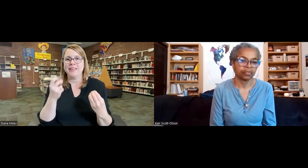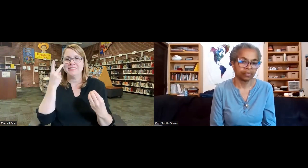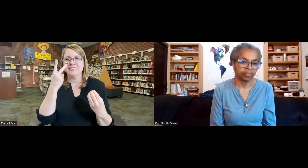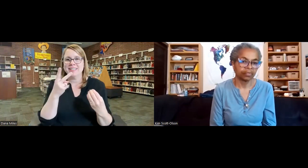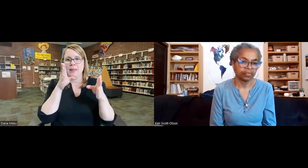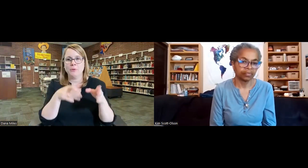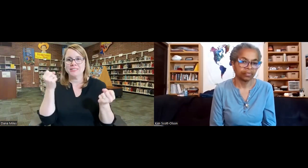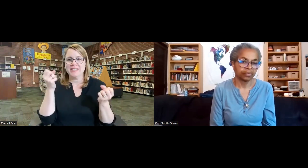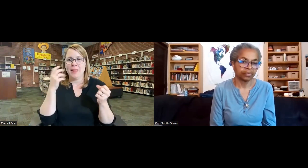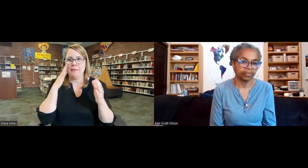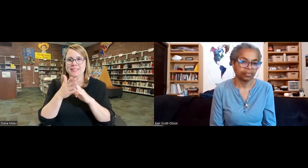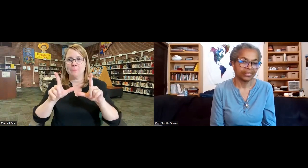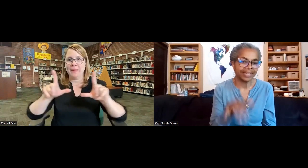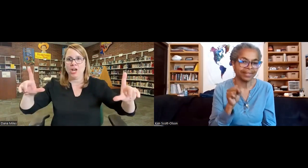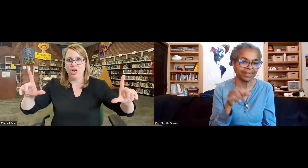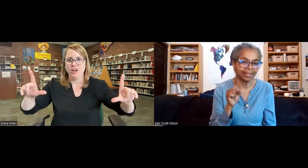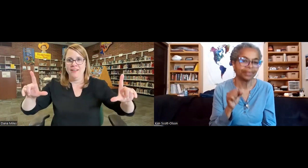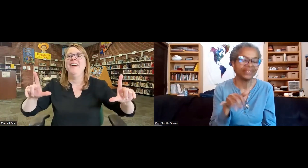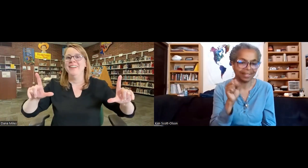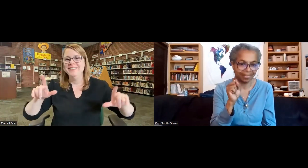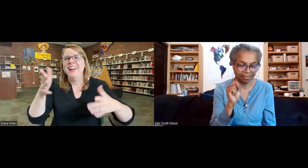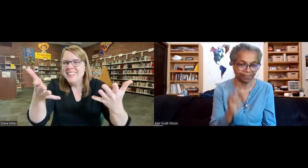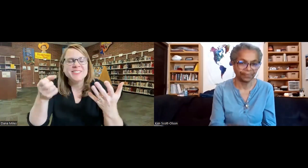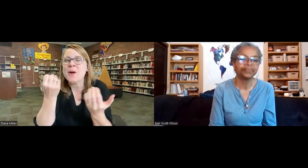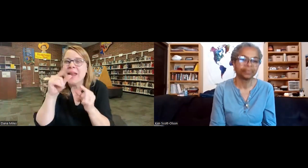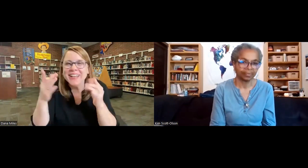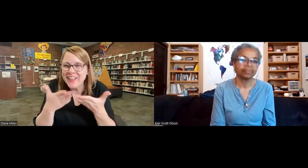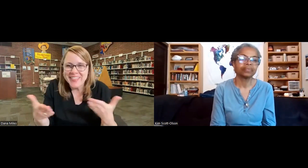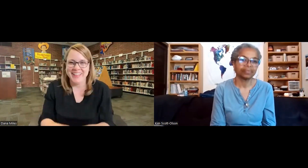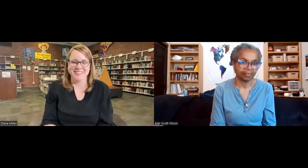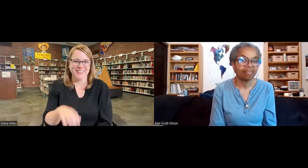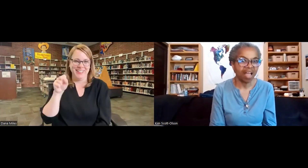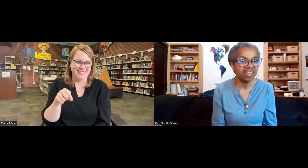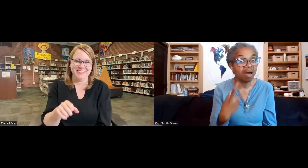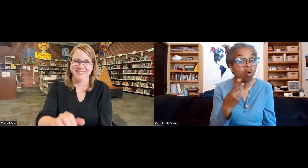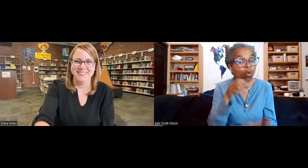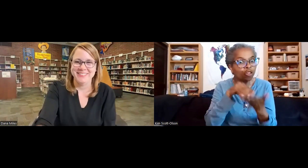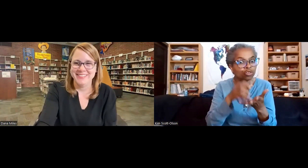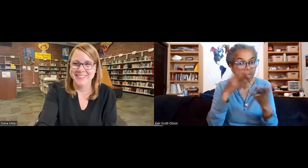so that we can see the person signing on a bigger screen. There are so many little things.